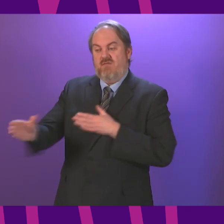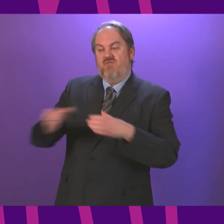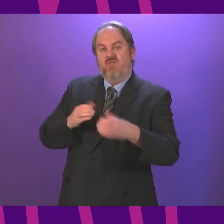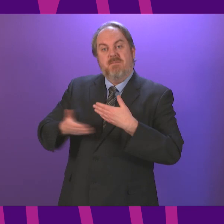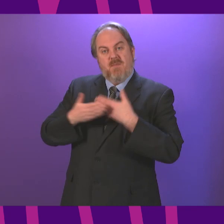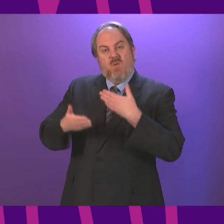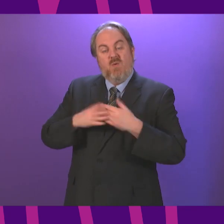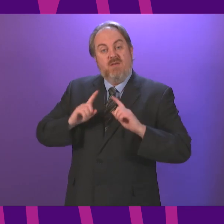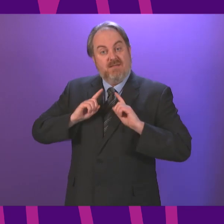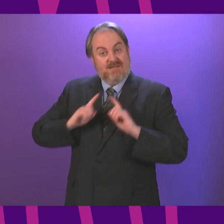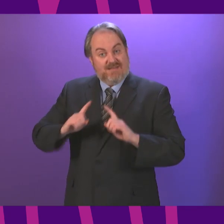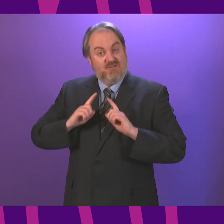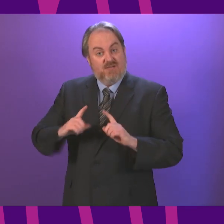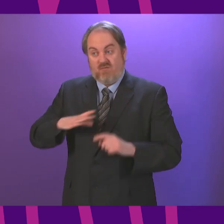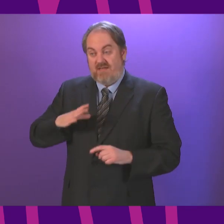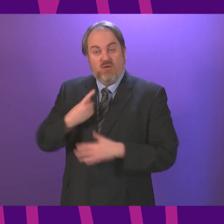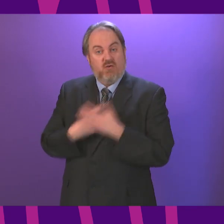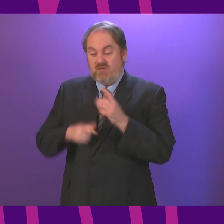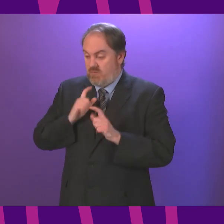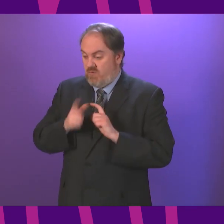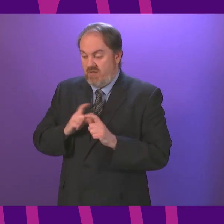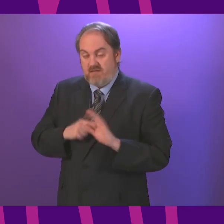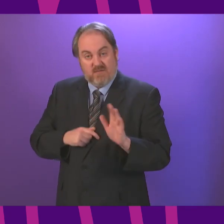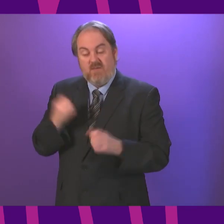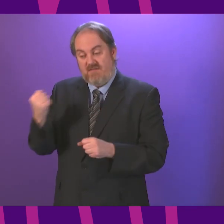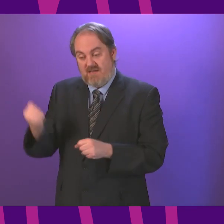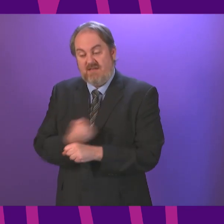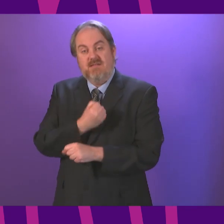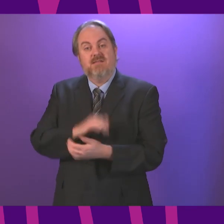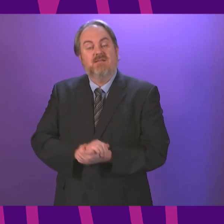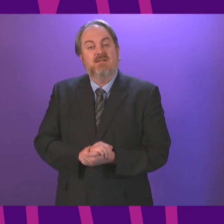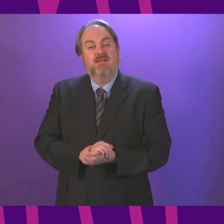more teachers. As is shown in the Audit Scotland report on education, spend on